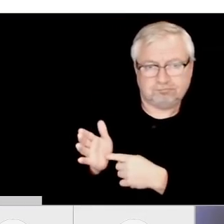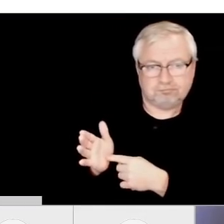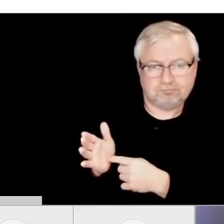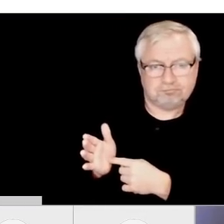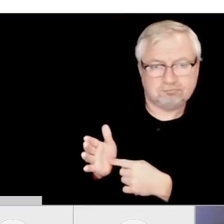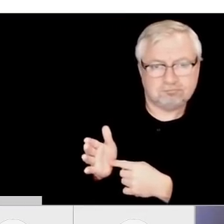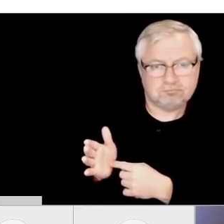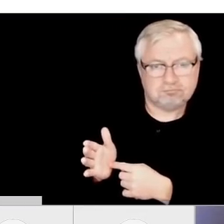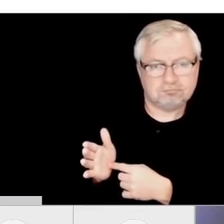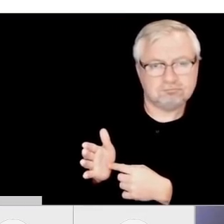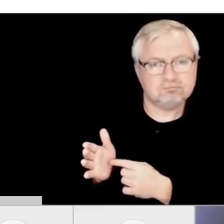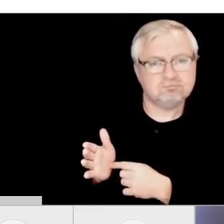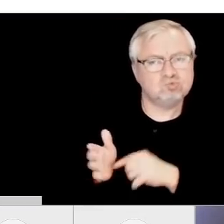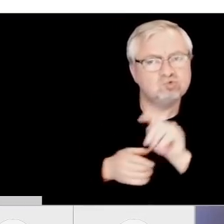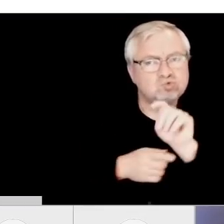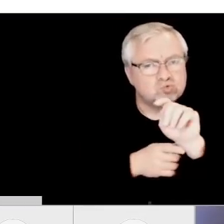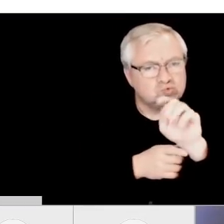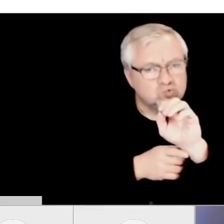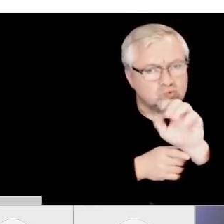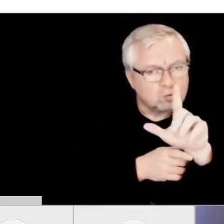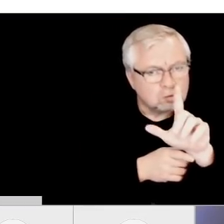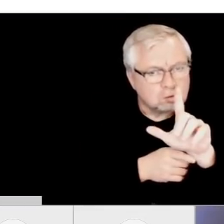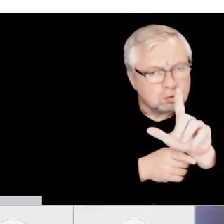tool. It's one tool.